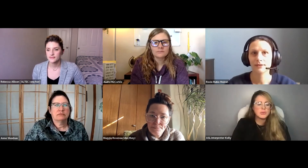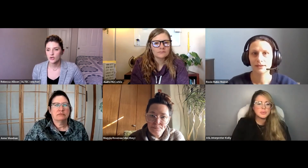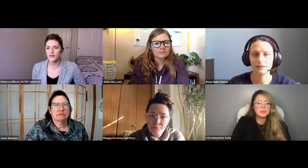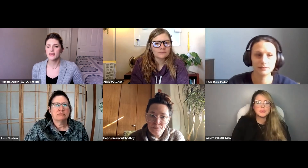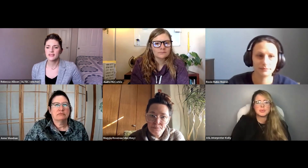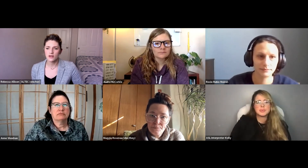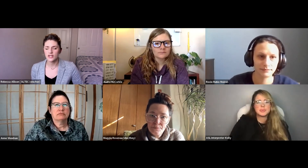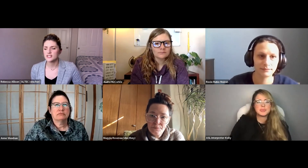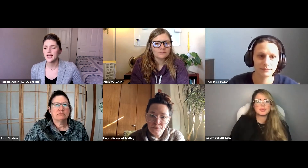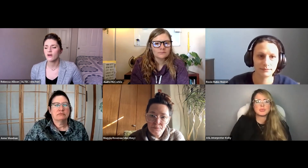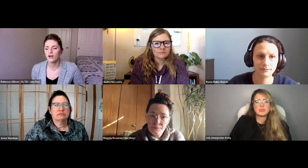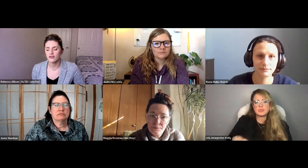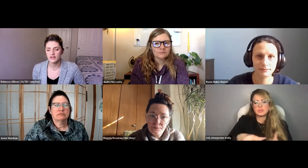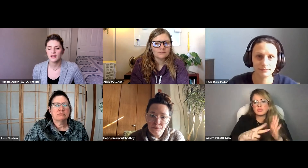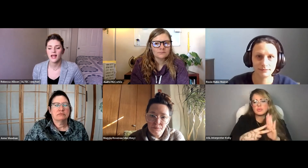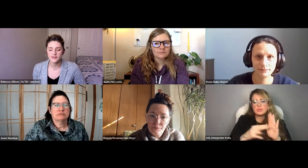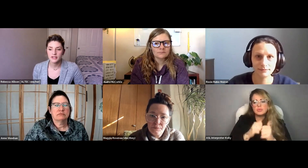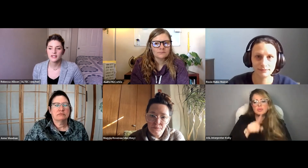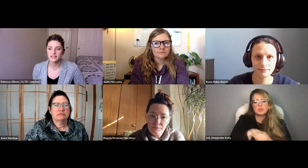So I think that question is how long are the class periods?